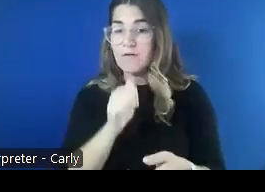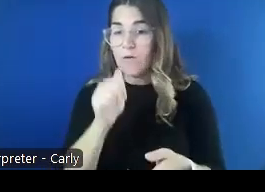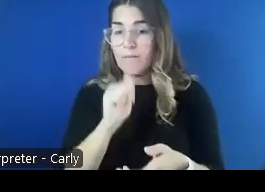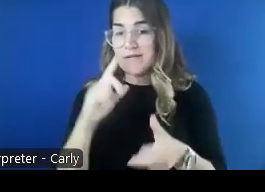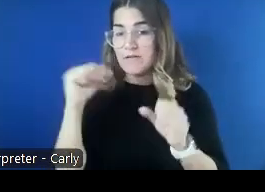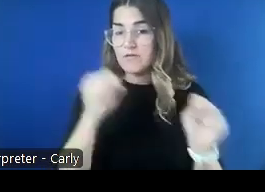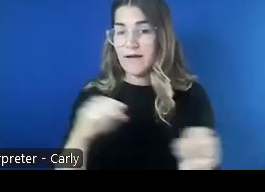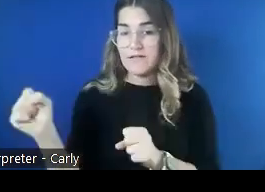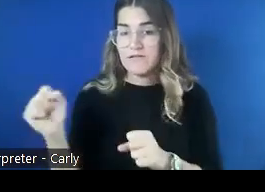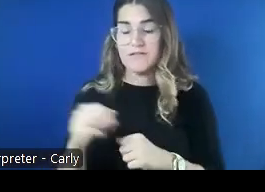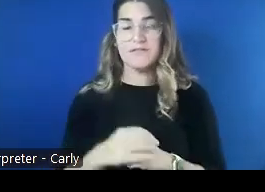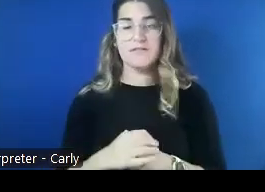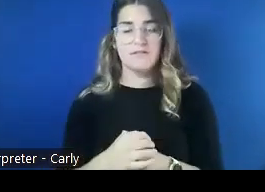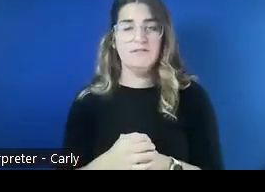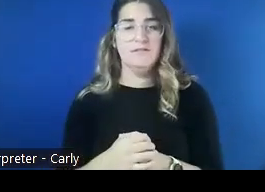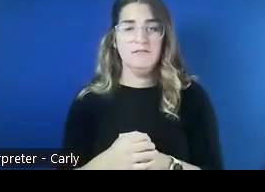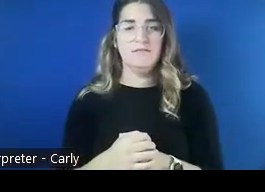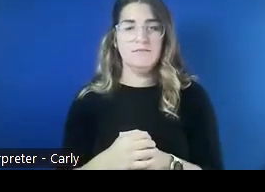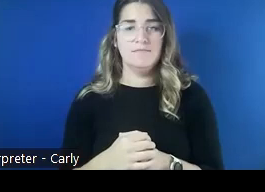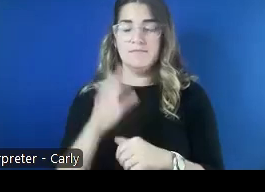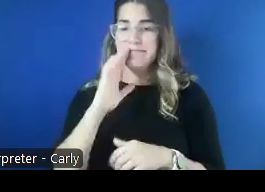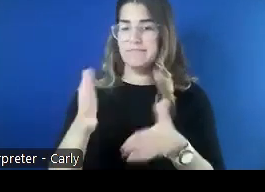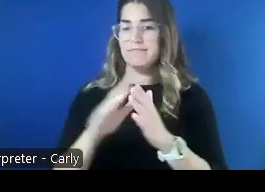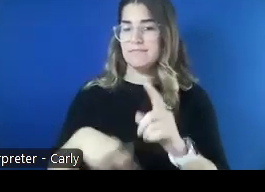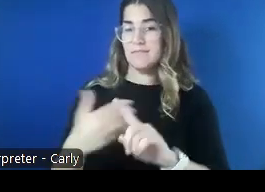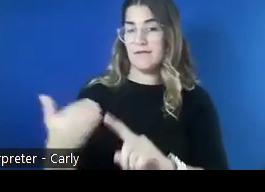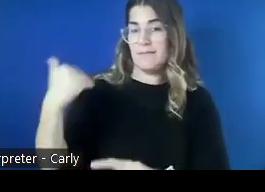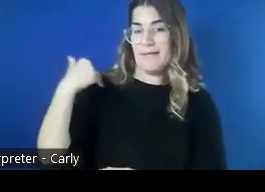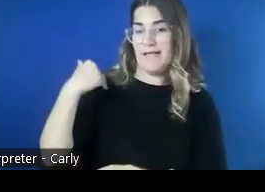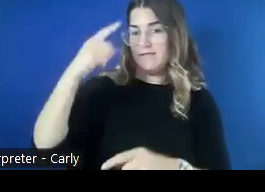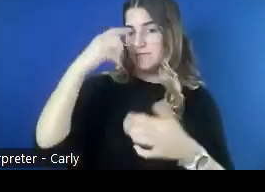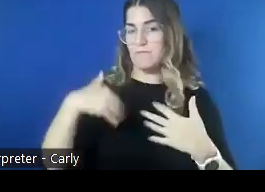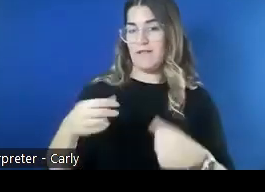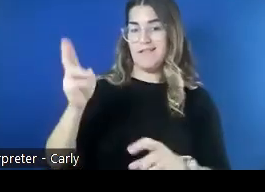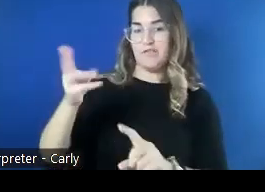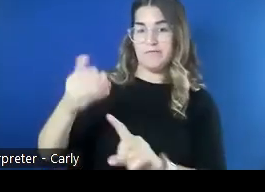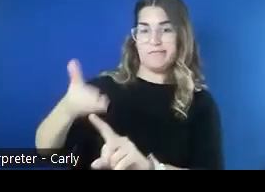helpful um I will ask about past mental health history to get a sense of what what that's like